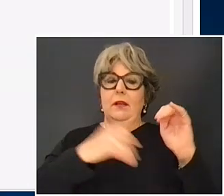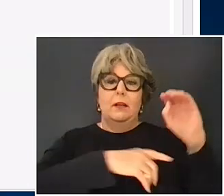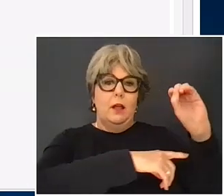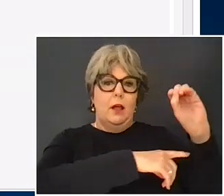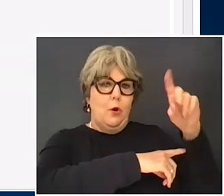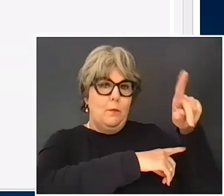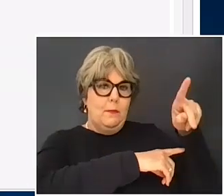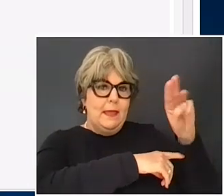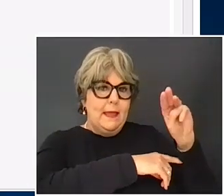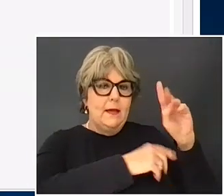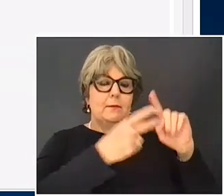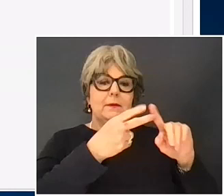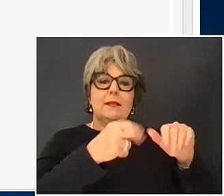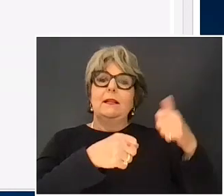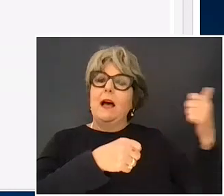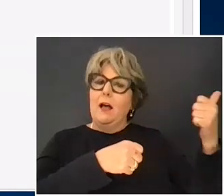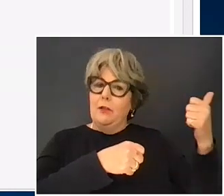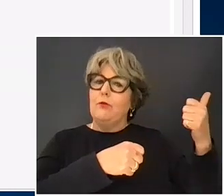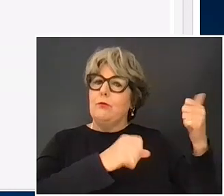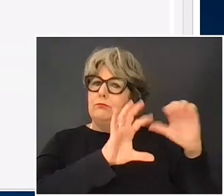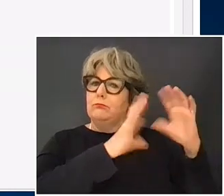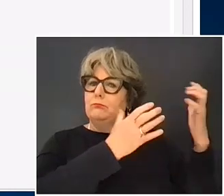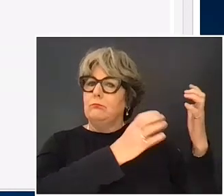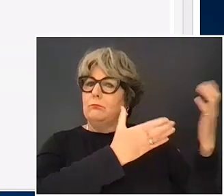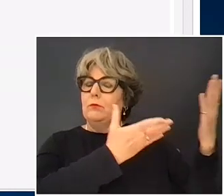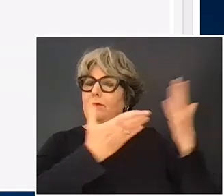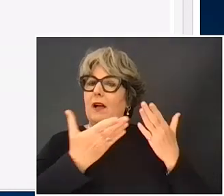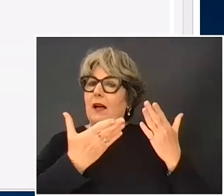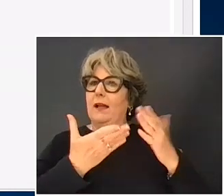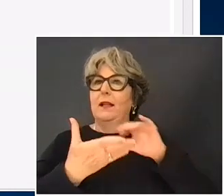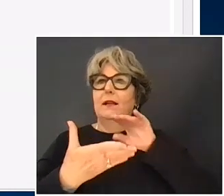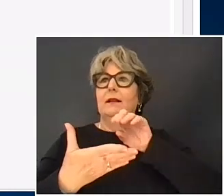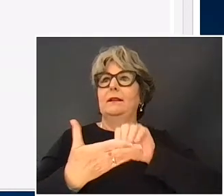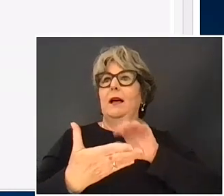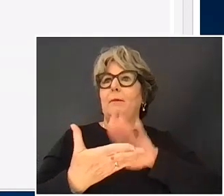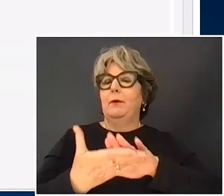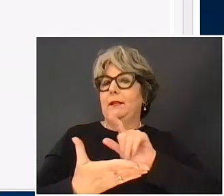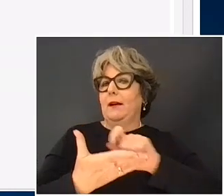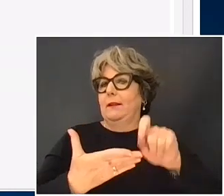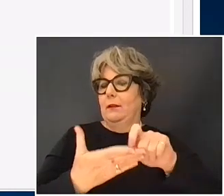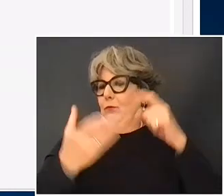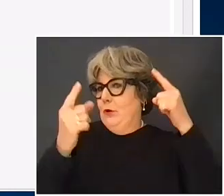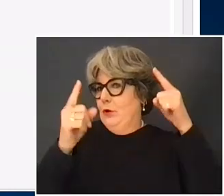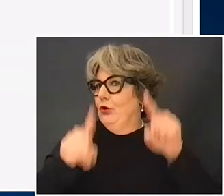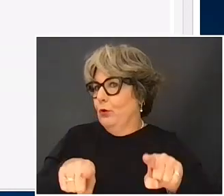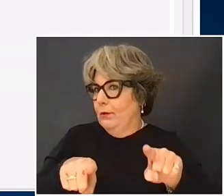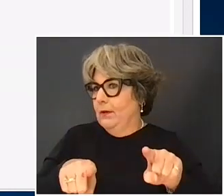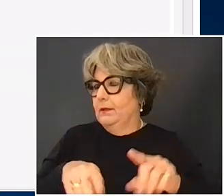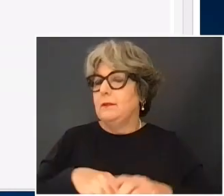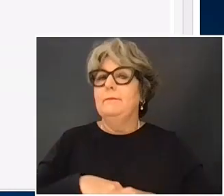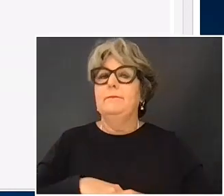entities provide that aren't necessarily captured in the written arrangements definition. Okay, so that's super helpful.